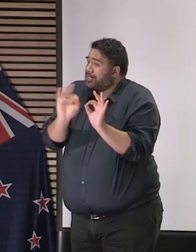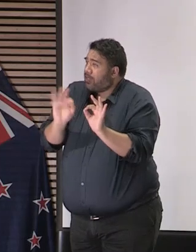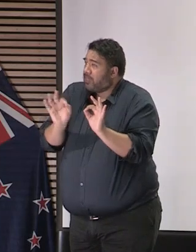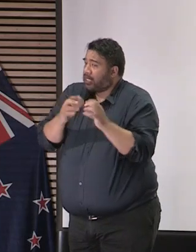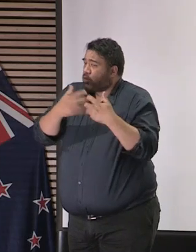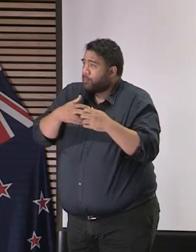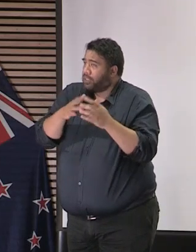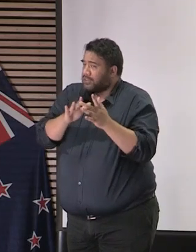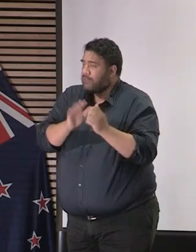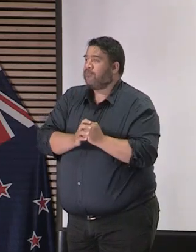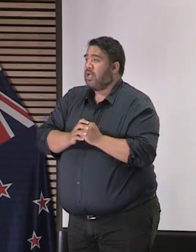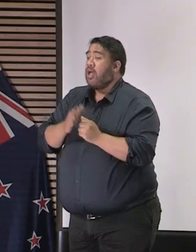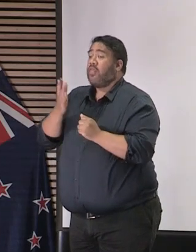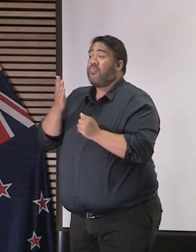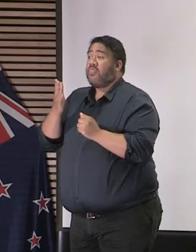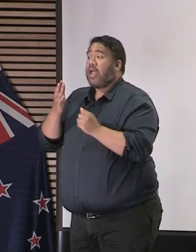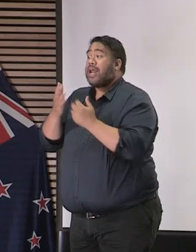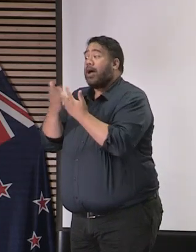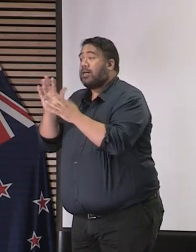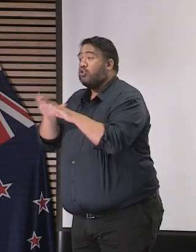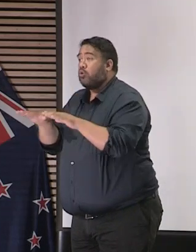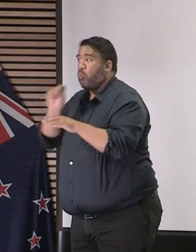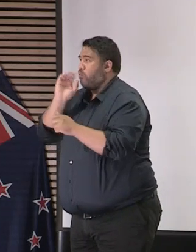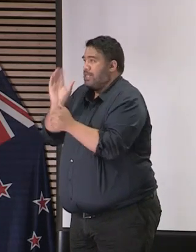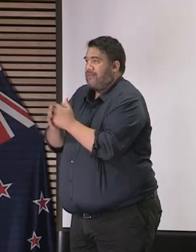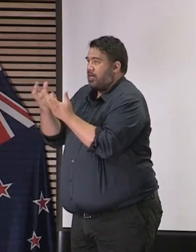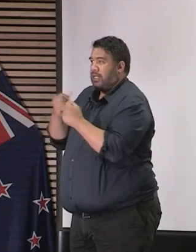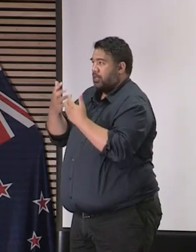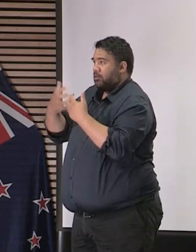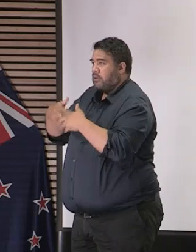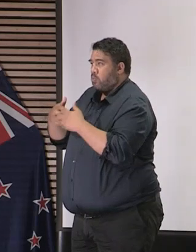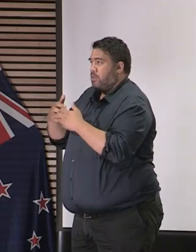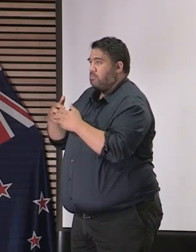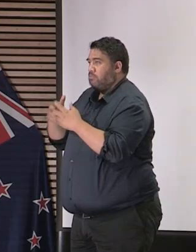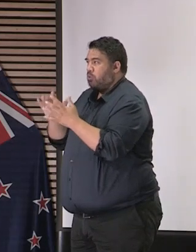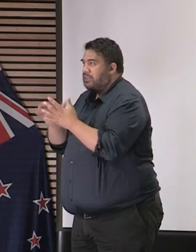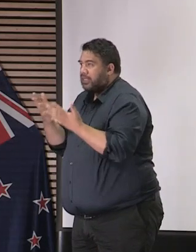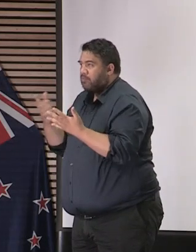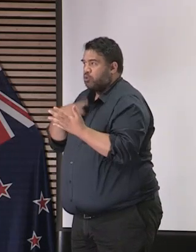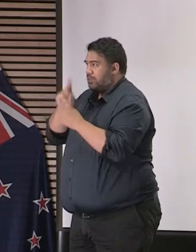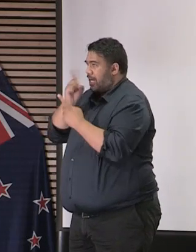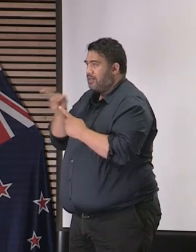How many children don't have devices and how many still won't have a device after you ship out the first